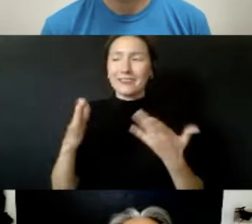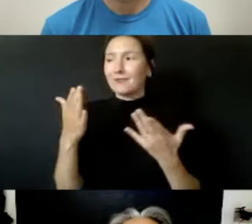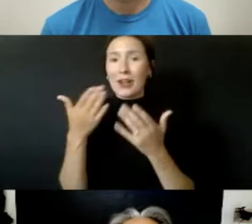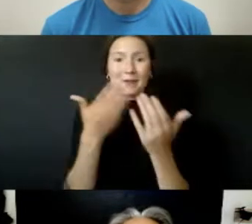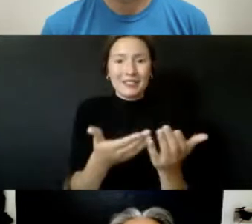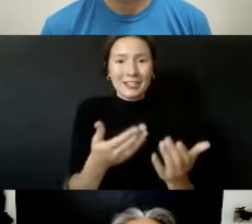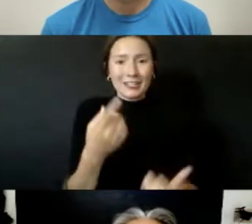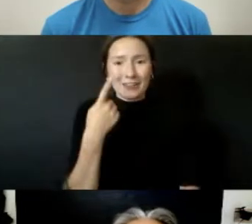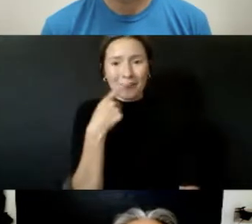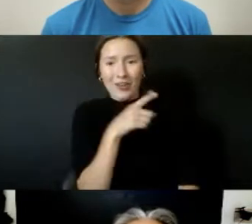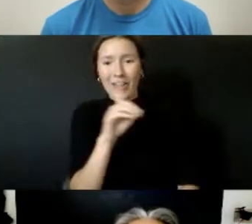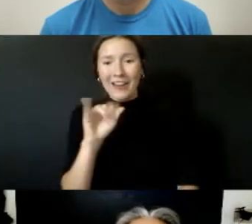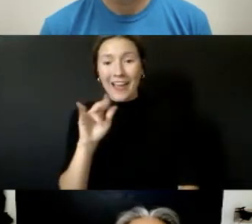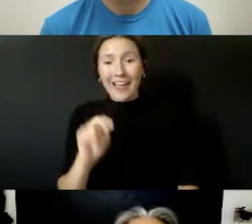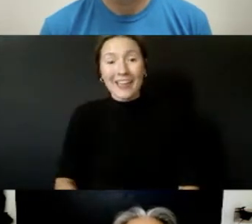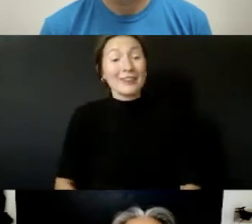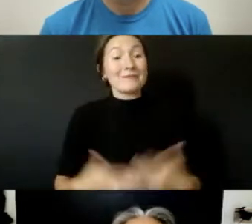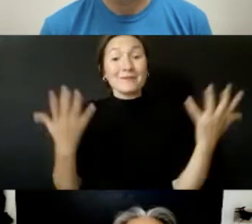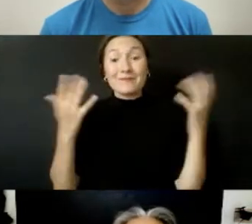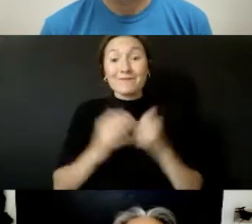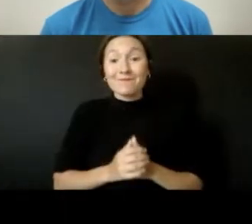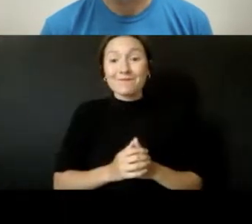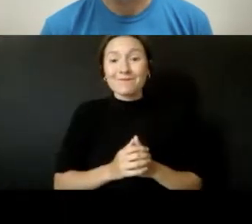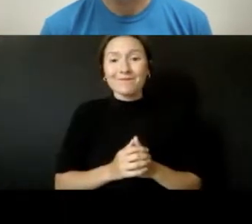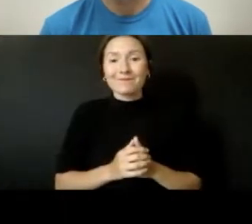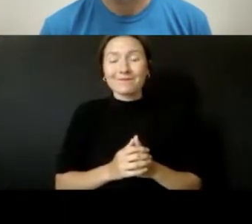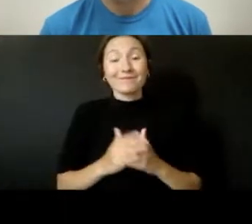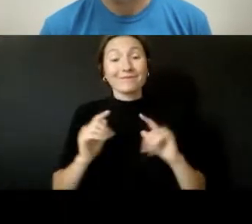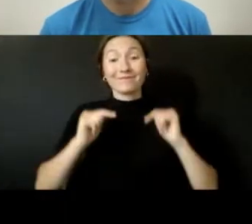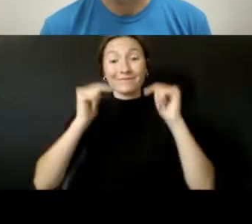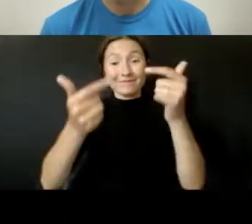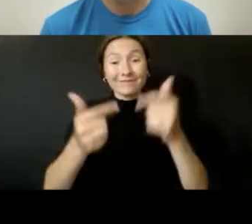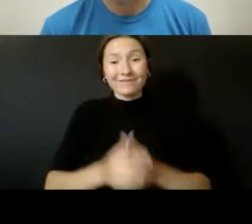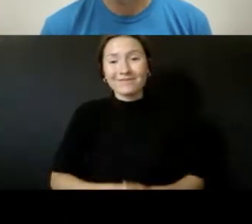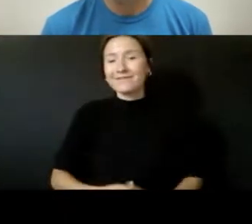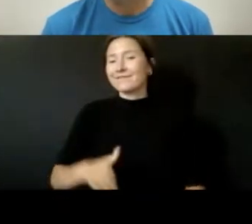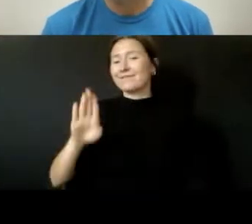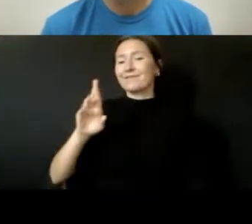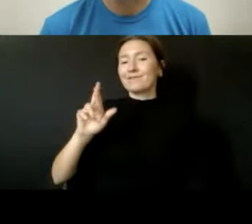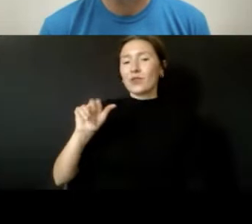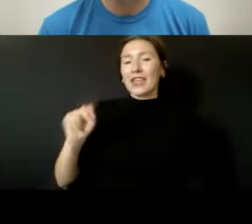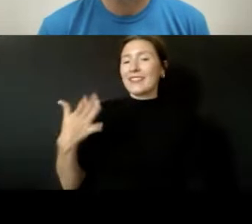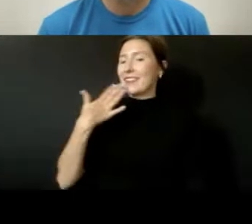you take it away all right thank you so much and i really appreciate the invite to this and